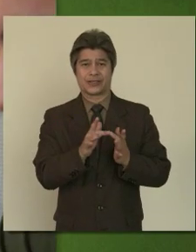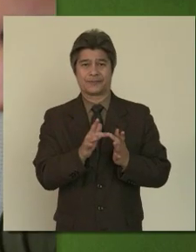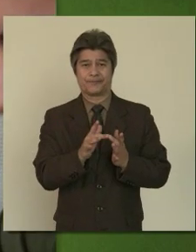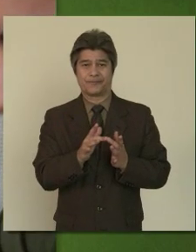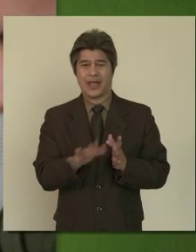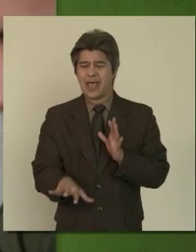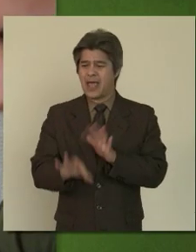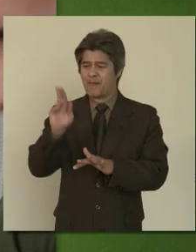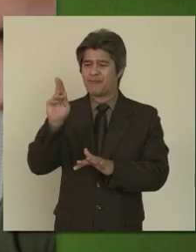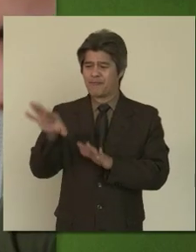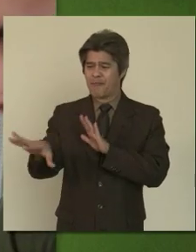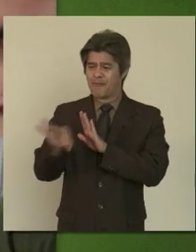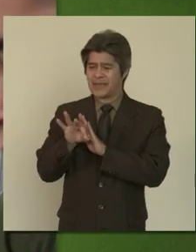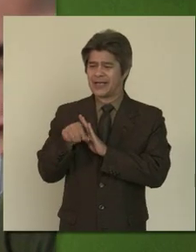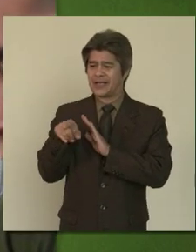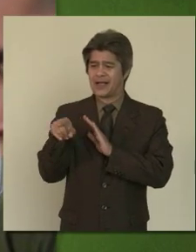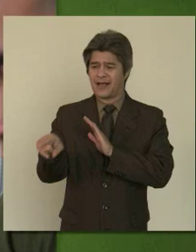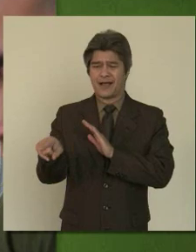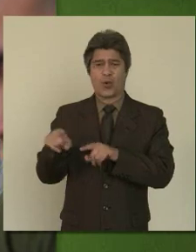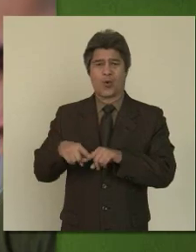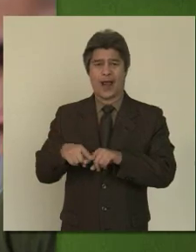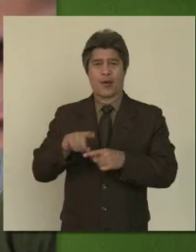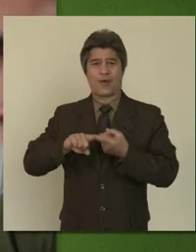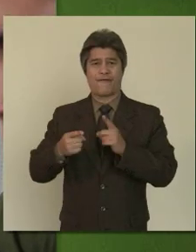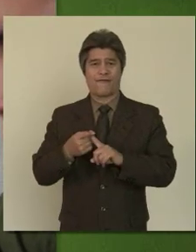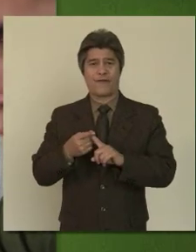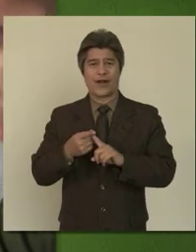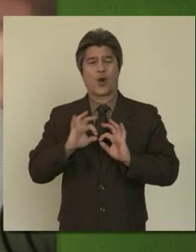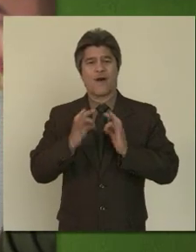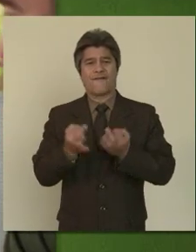Pick a reliable friend or family member who lives out of state to be the